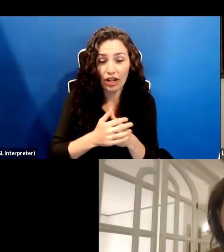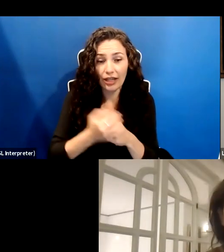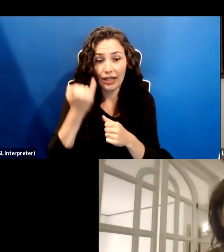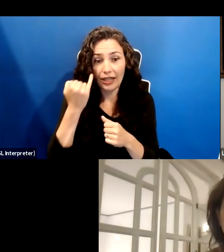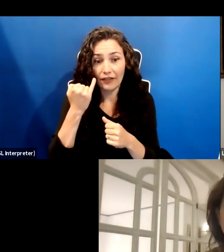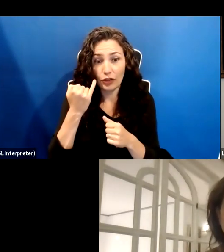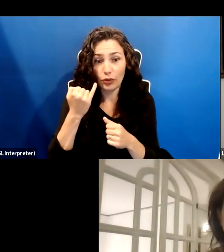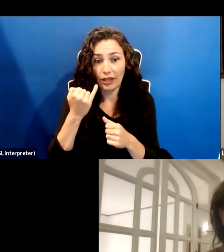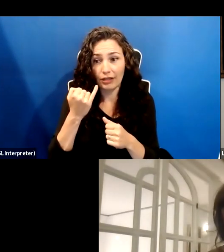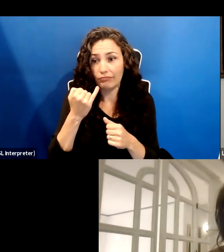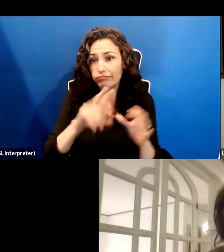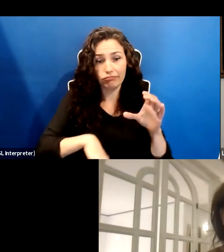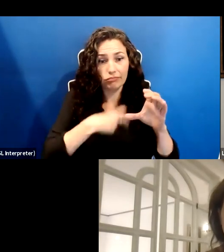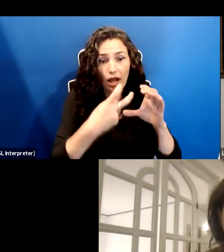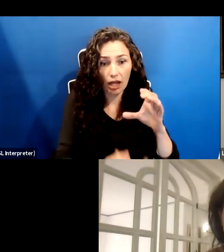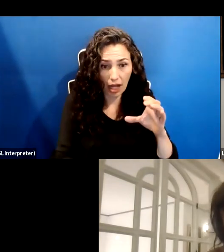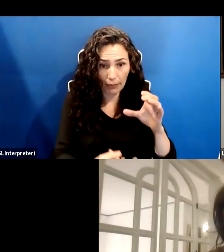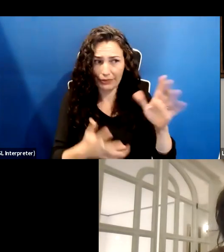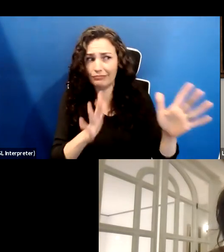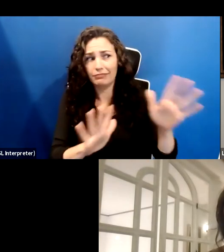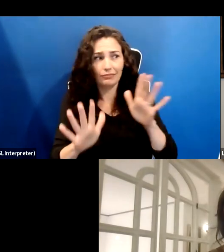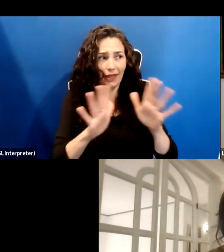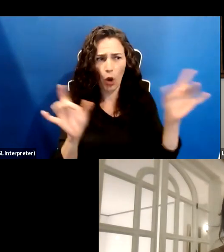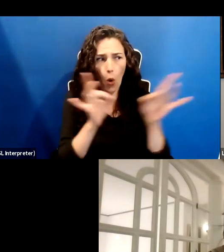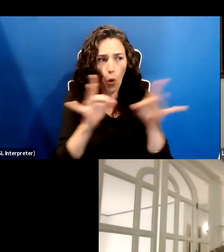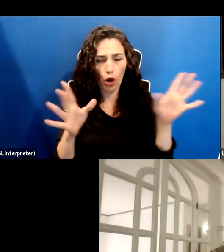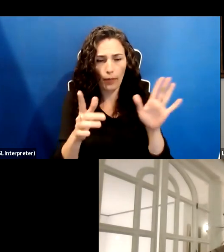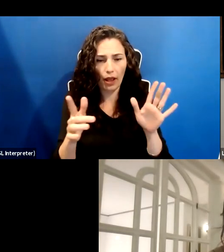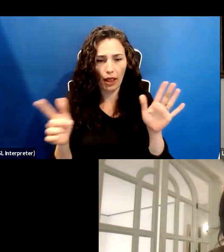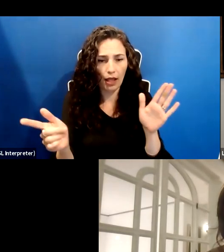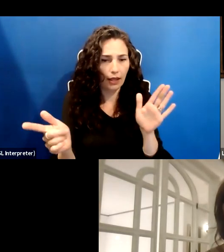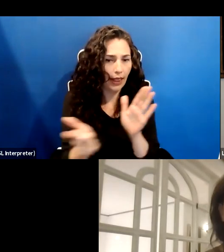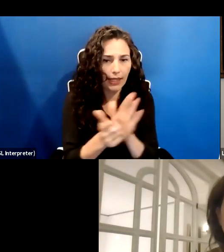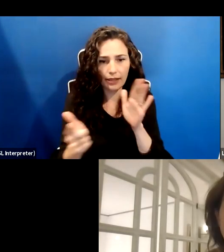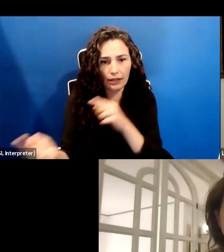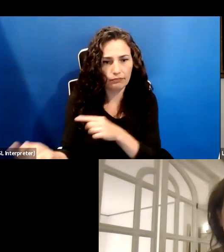sort of horrible legal battles. You know, you read about people that have gone bankrupts.